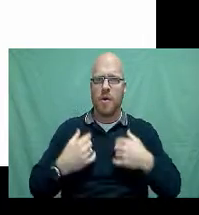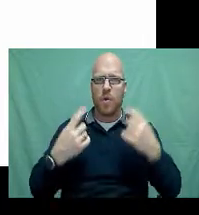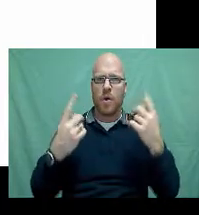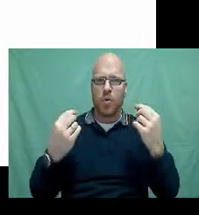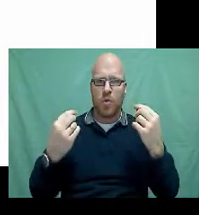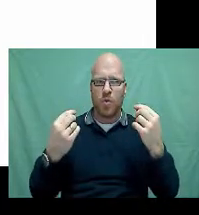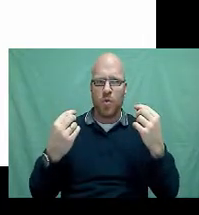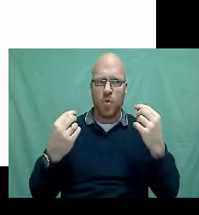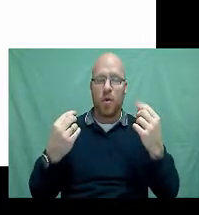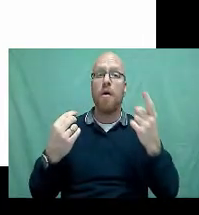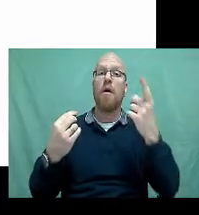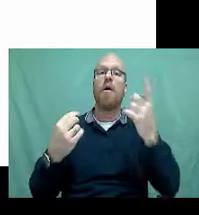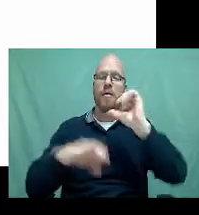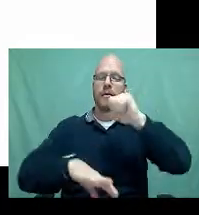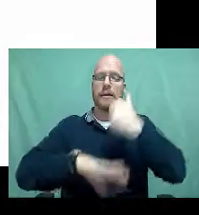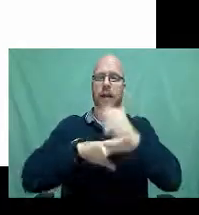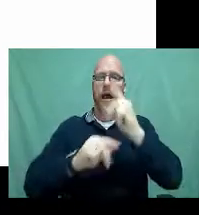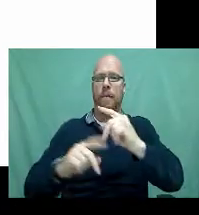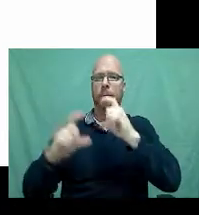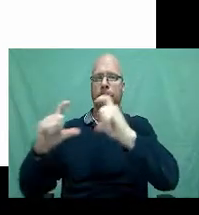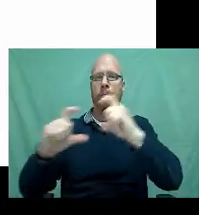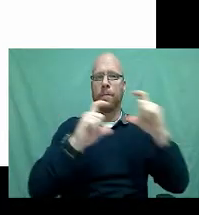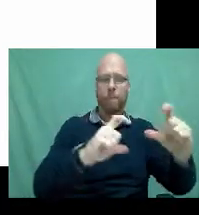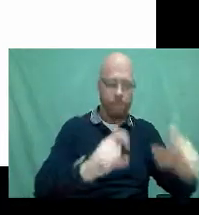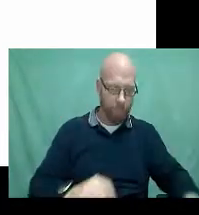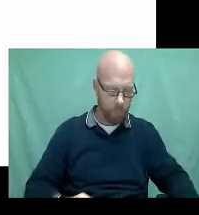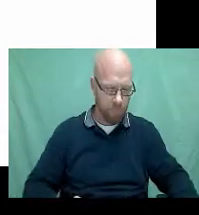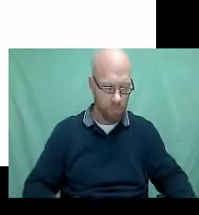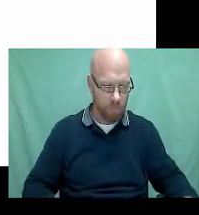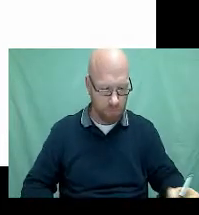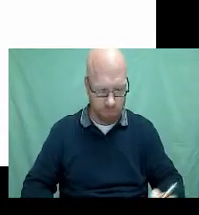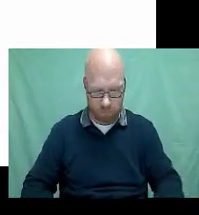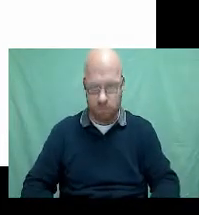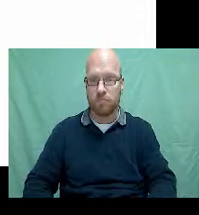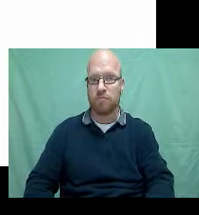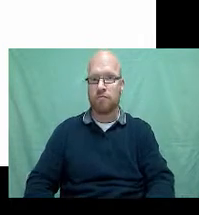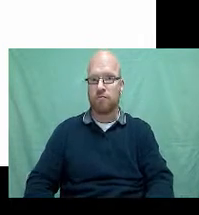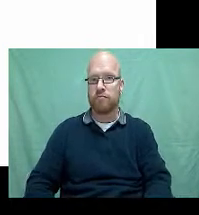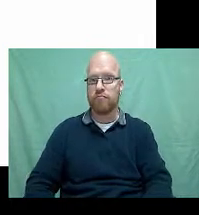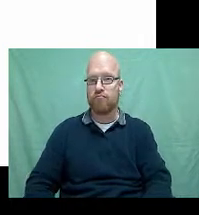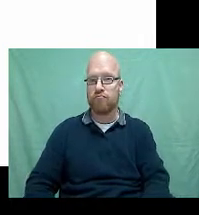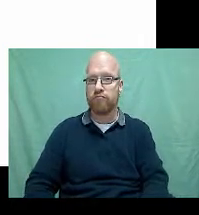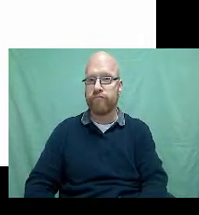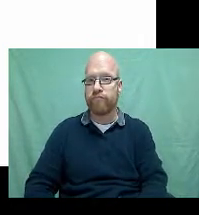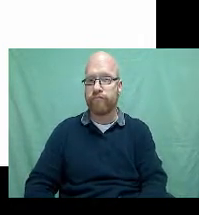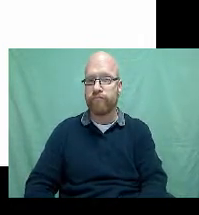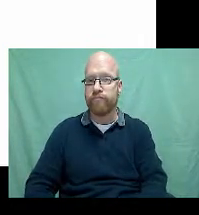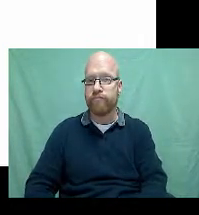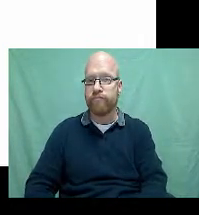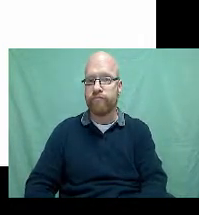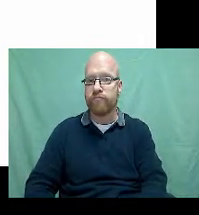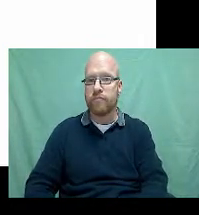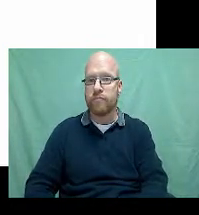So, it's m. And 16 square root of that is 4. Now what do I do? And it's also a subtraction problem, so I'm good.